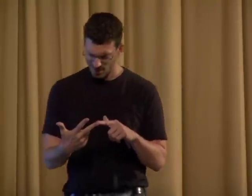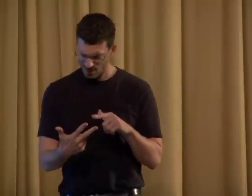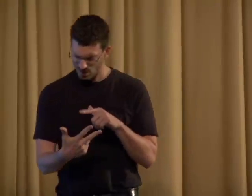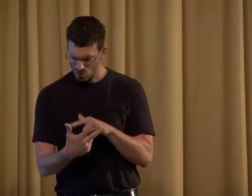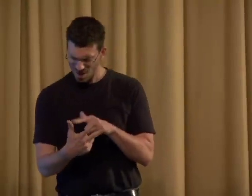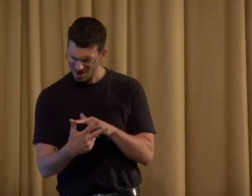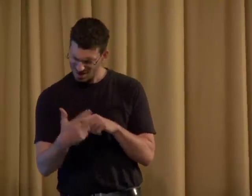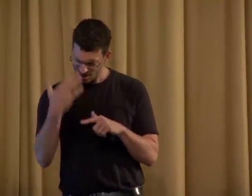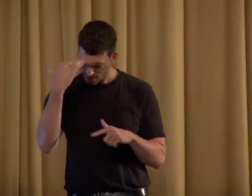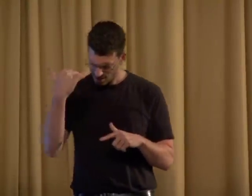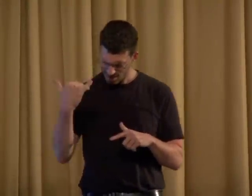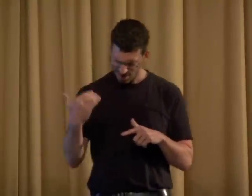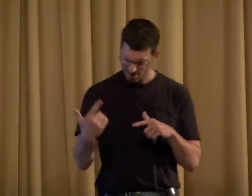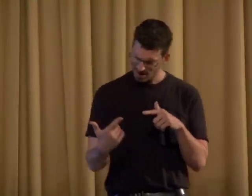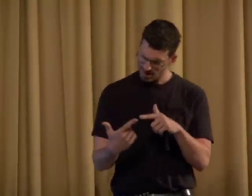So these three stories raised three questions: the first, why? the second, what is enough? and the last, how do we find happiness?